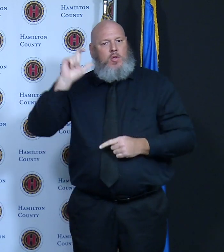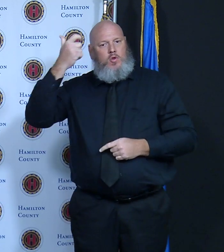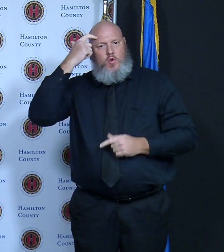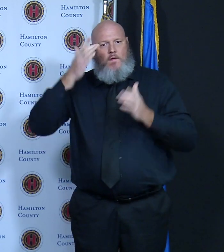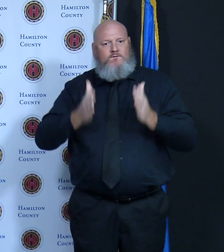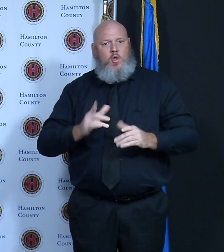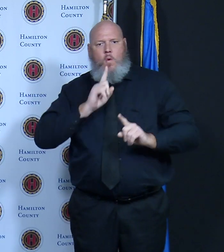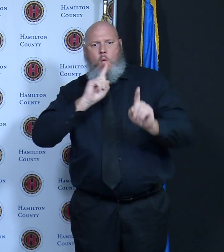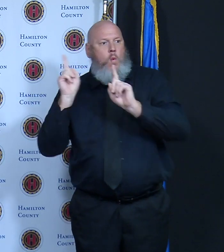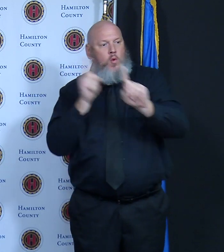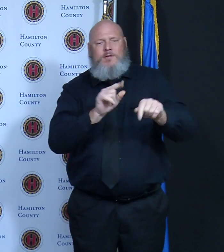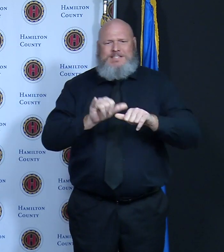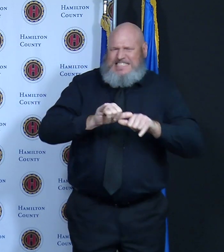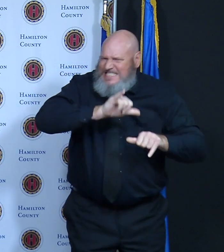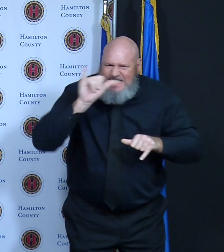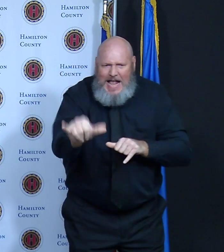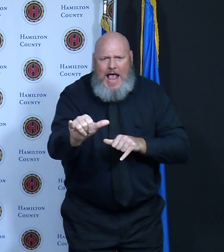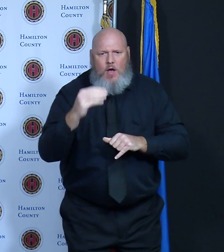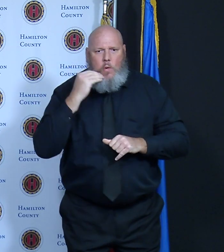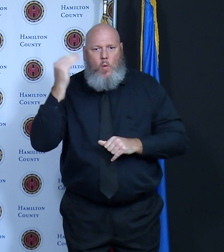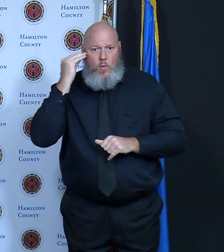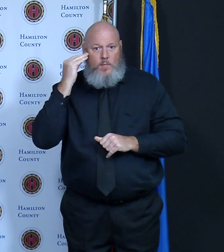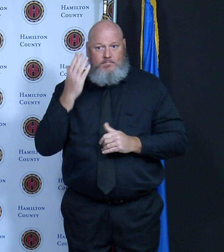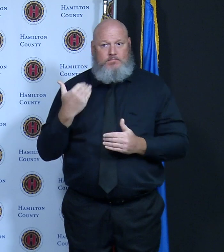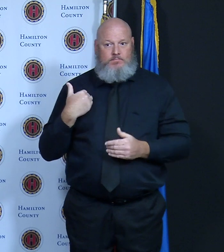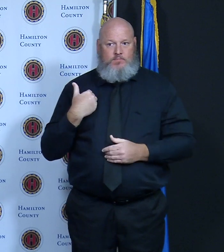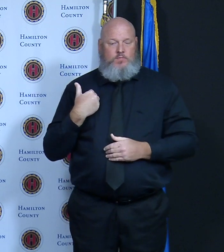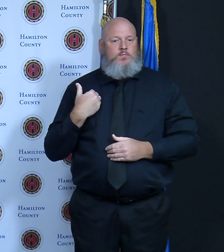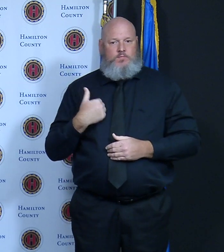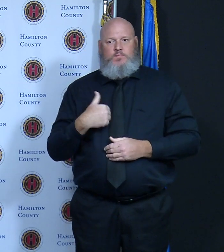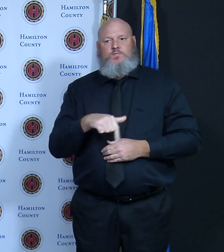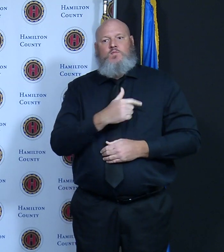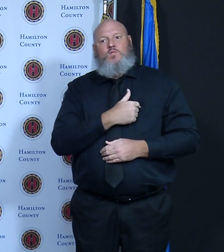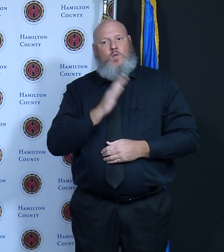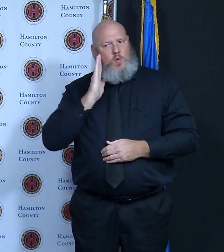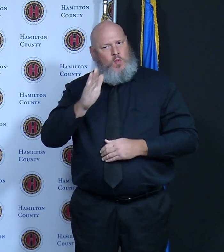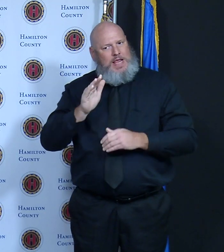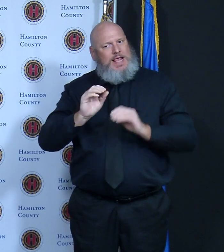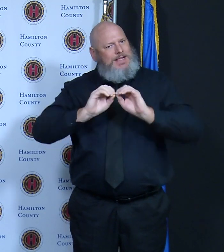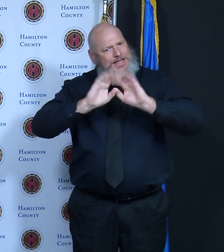enforcing that order it's clear many residents and businesses are taking the